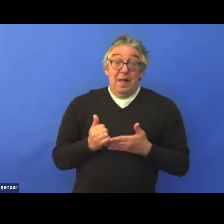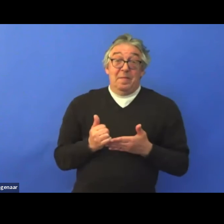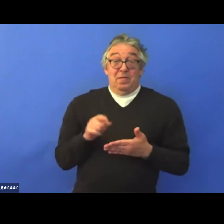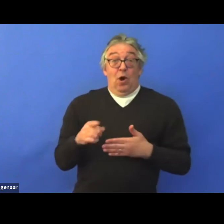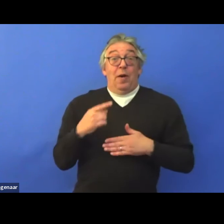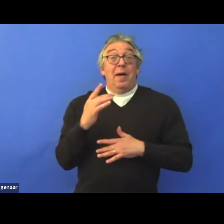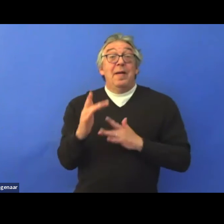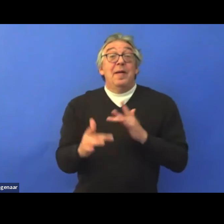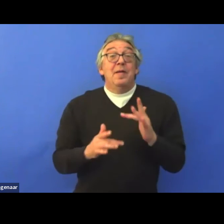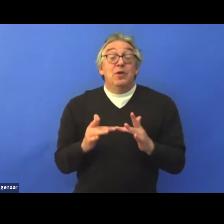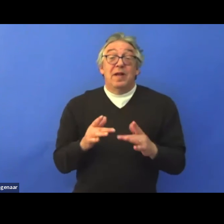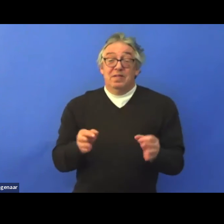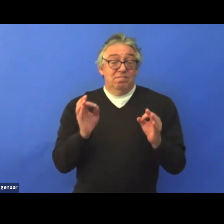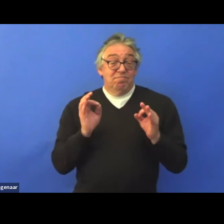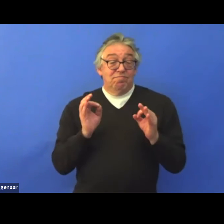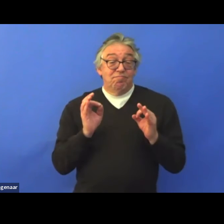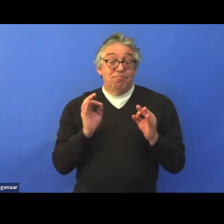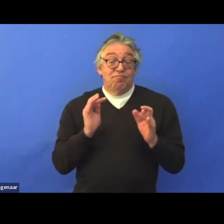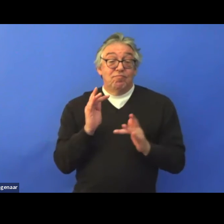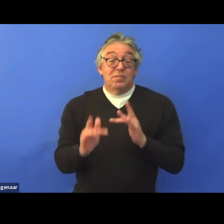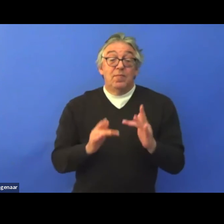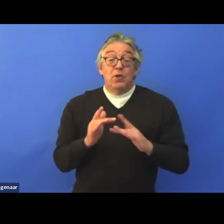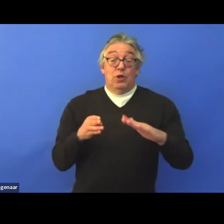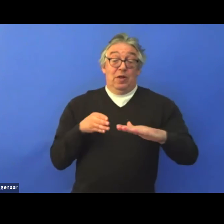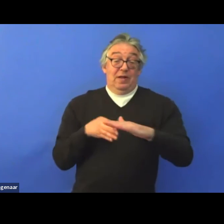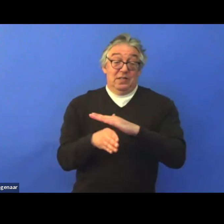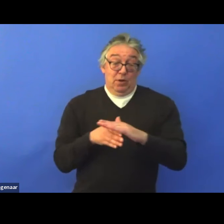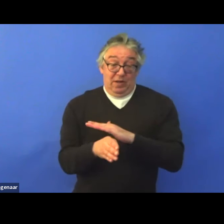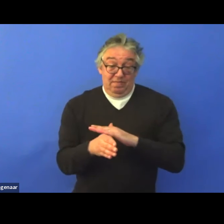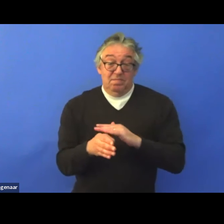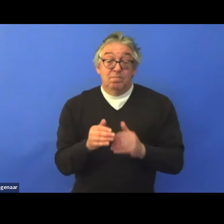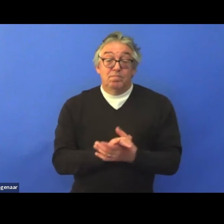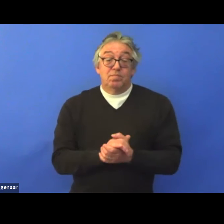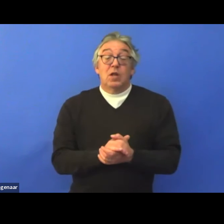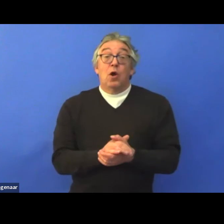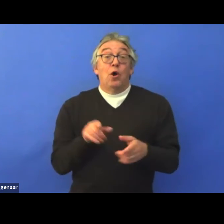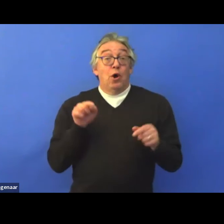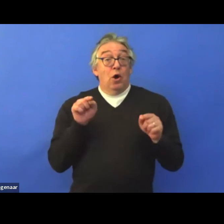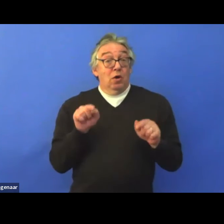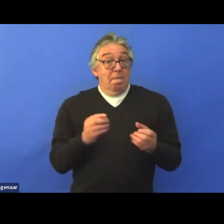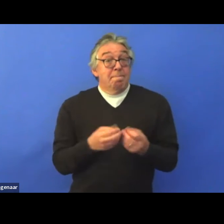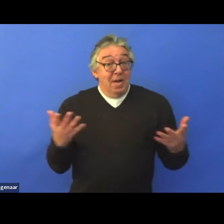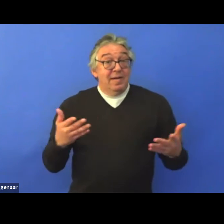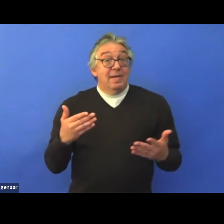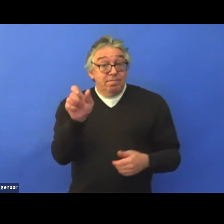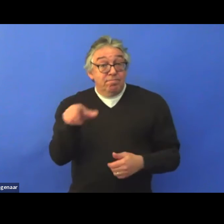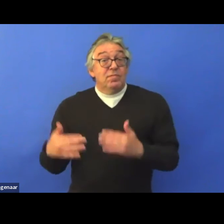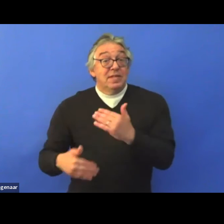it has been created for persons with disabilities where people with disabilities can submit their CV for employment.